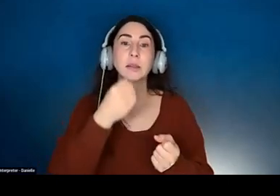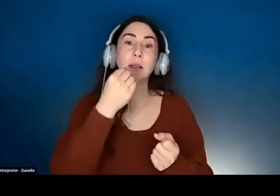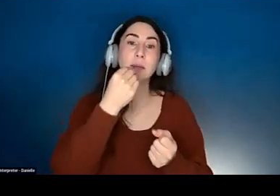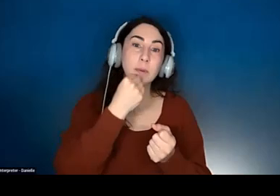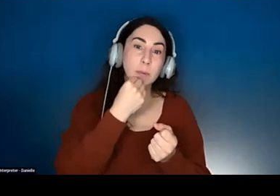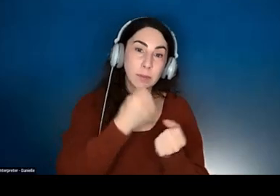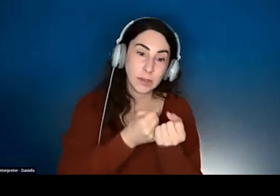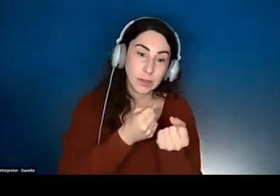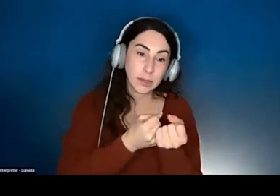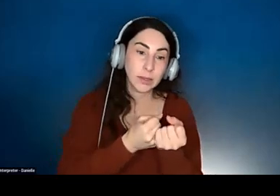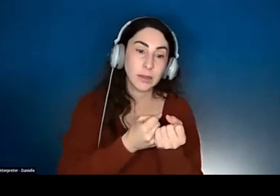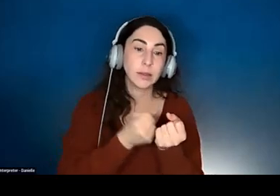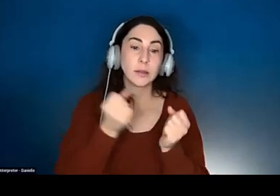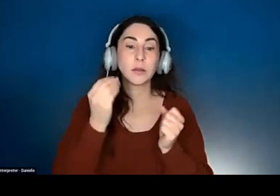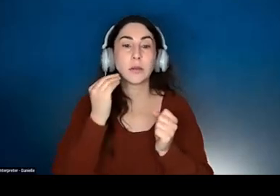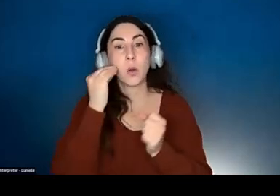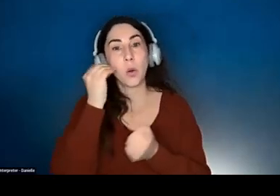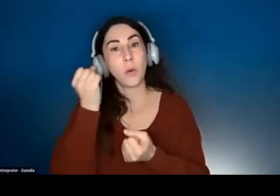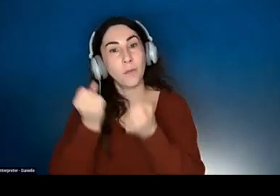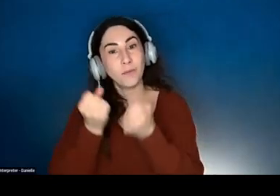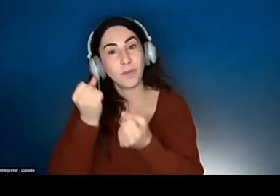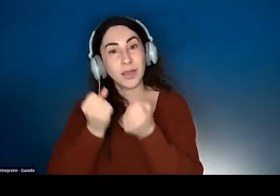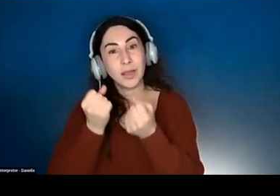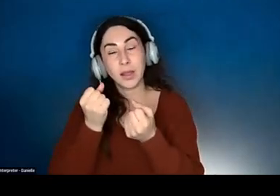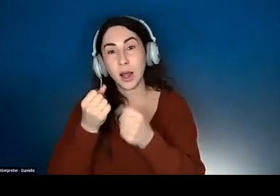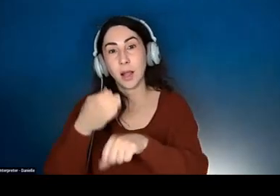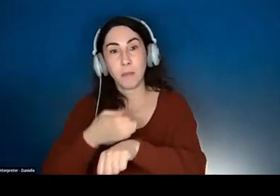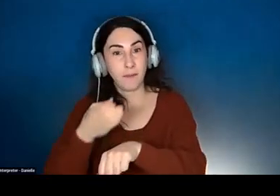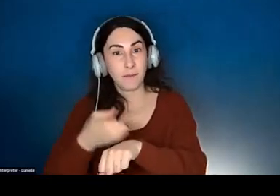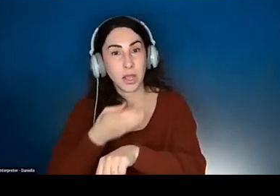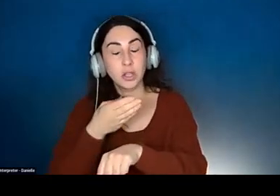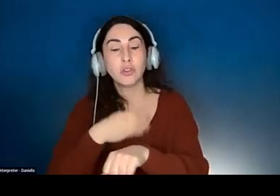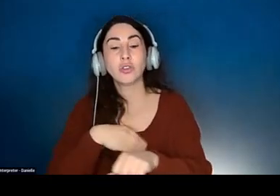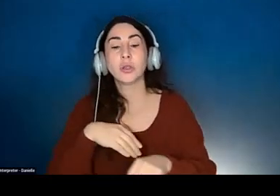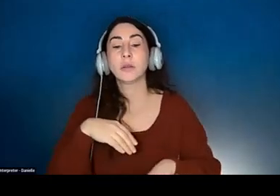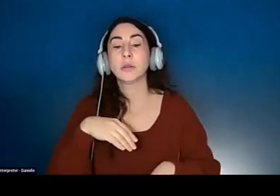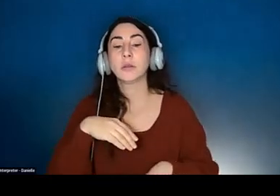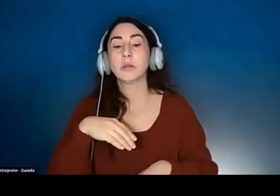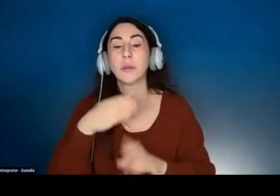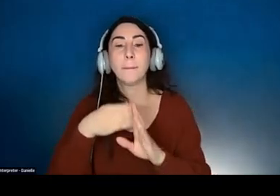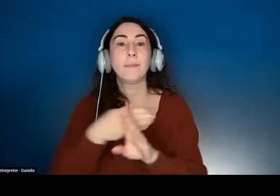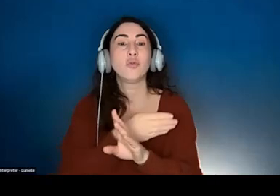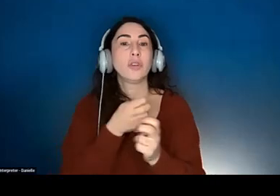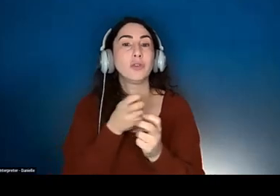home and vehicle modifications, and pre-transition services.